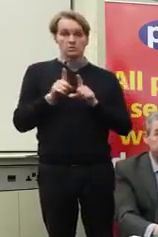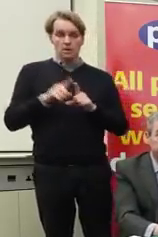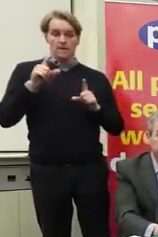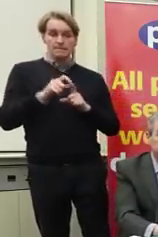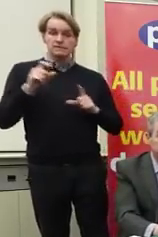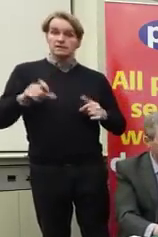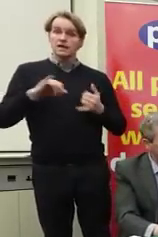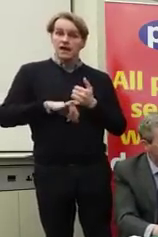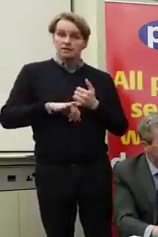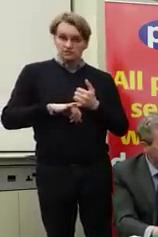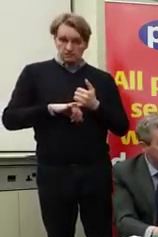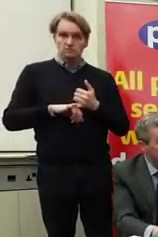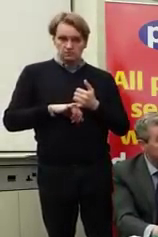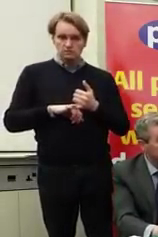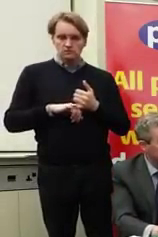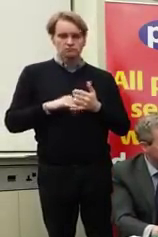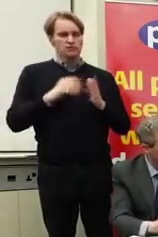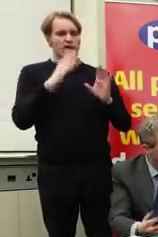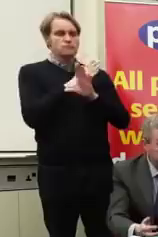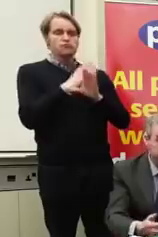taken civil service work and then they won't even sit down and talk to the